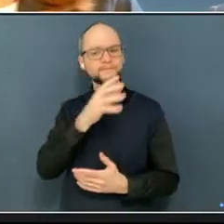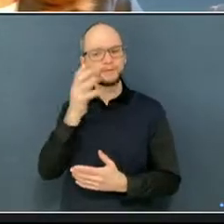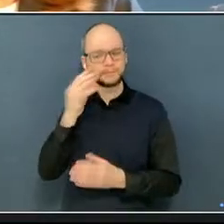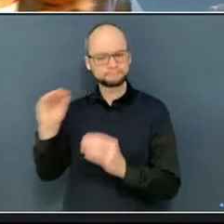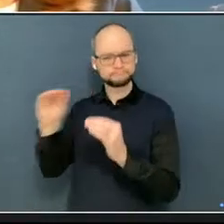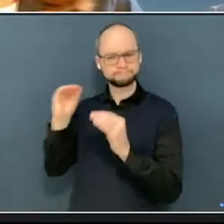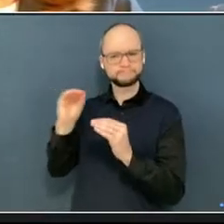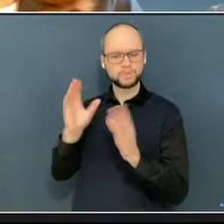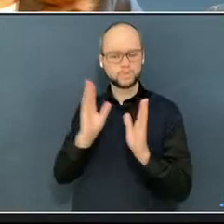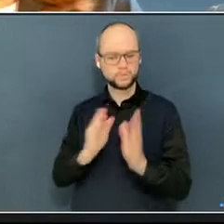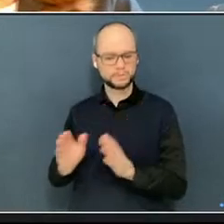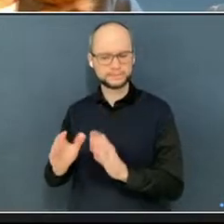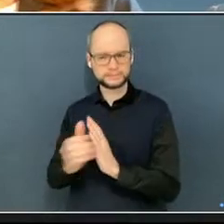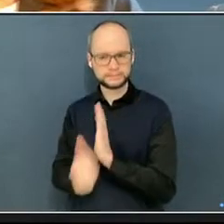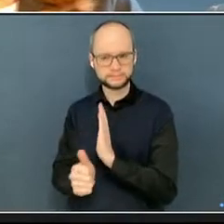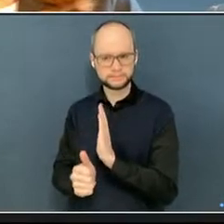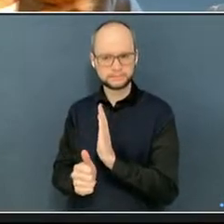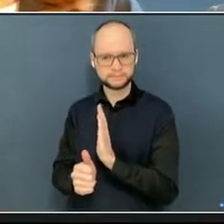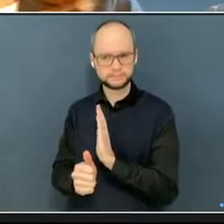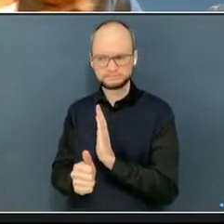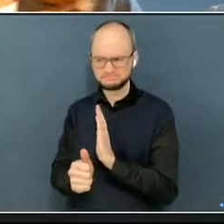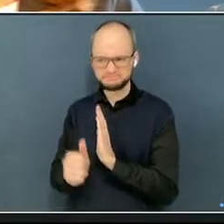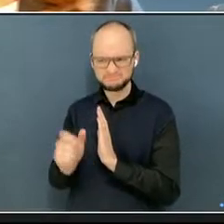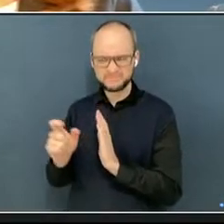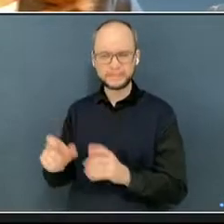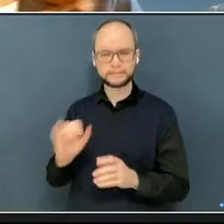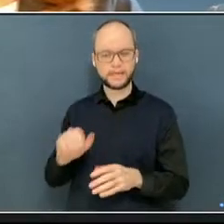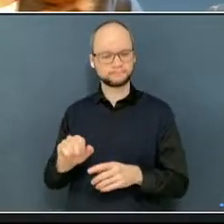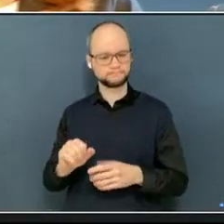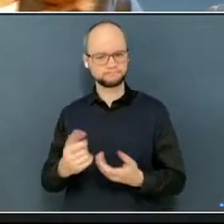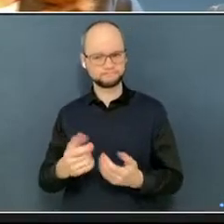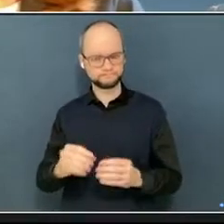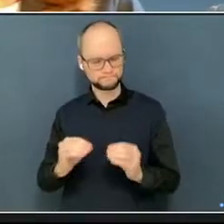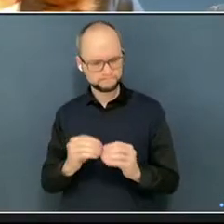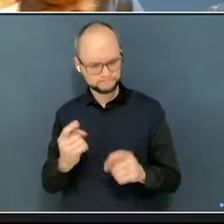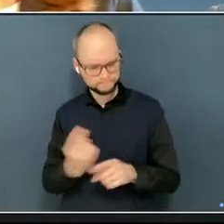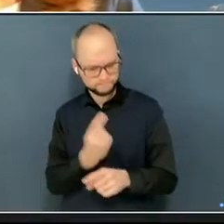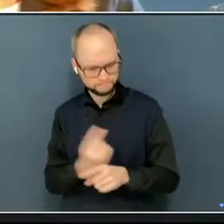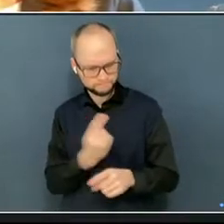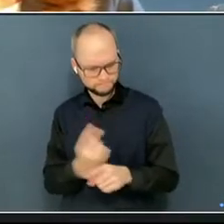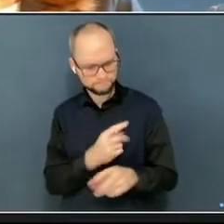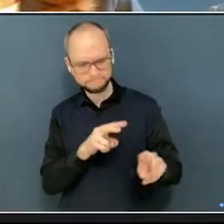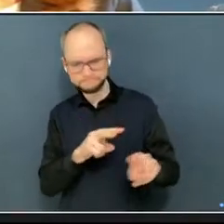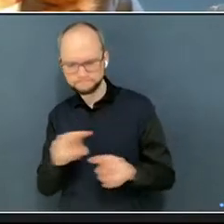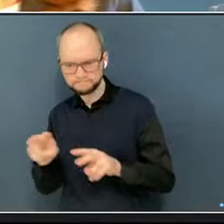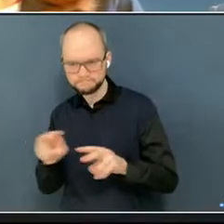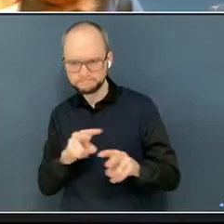needed in administrating and overseeing growing crops for a very important market, the New York